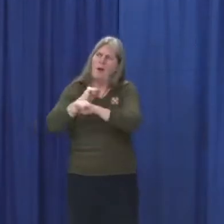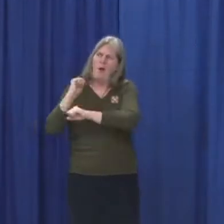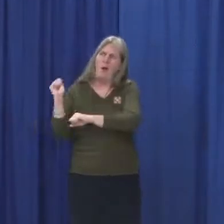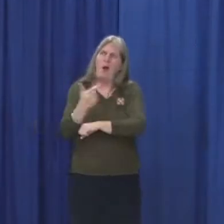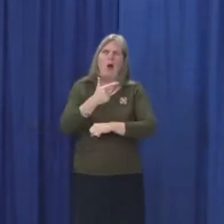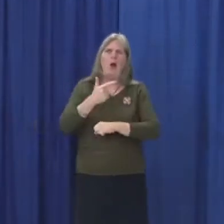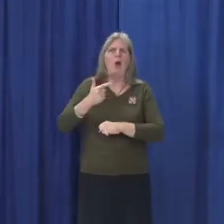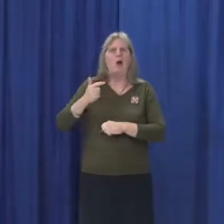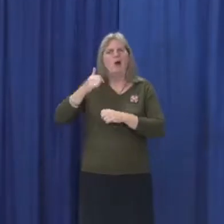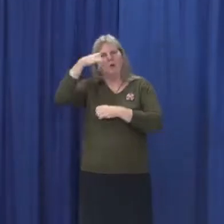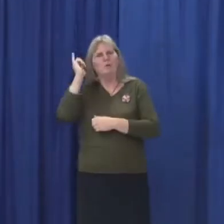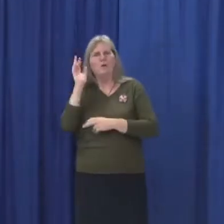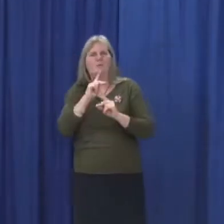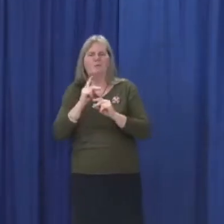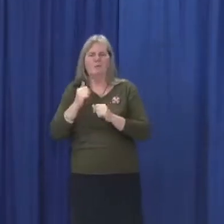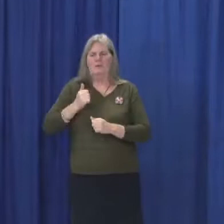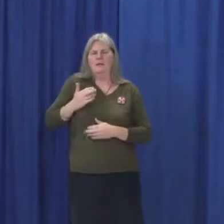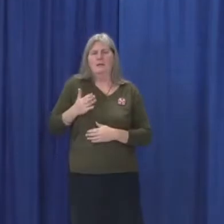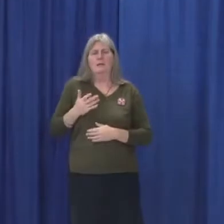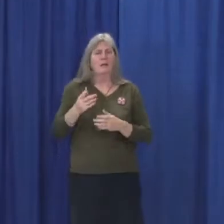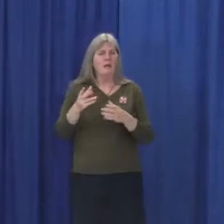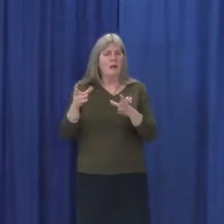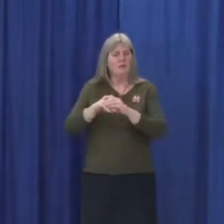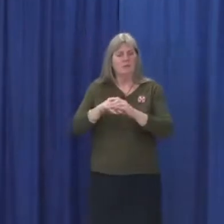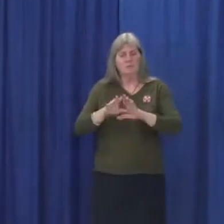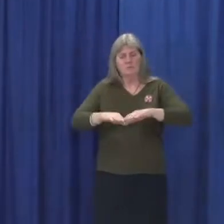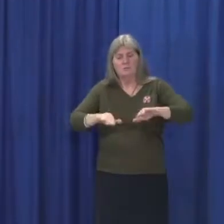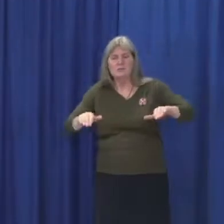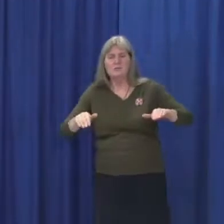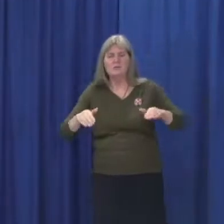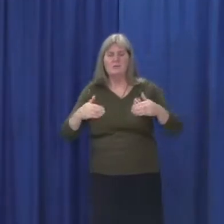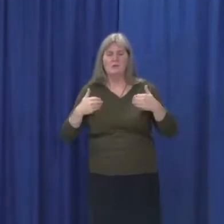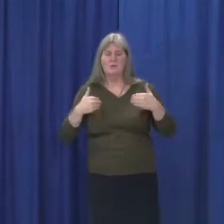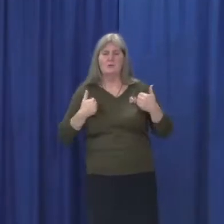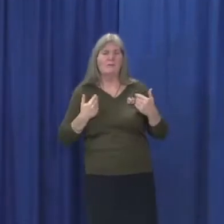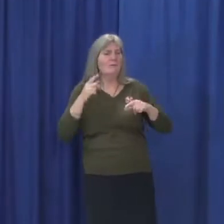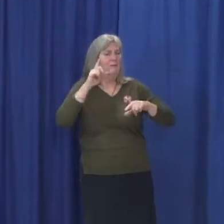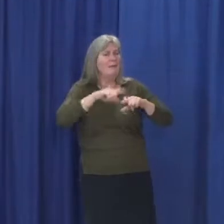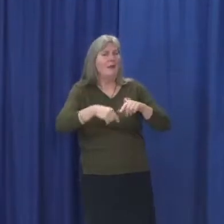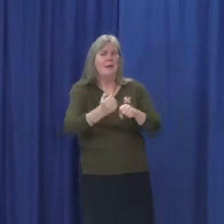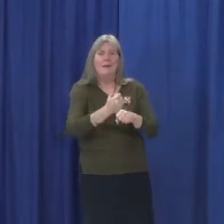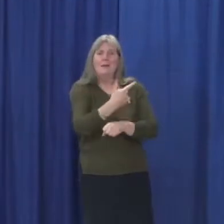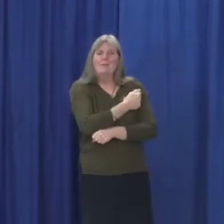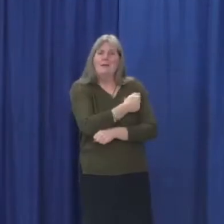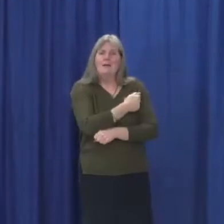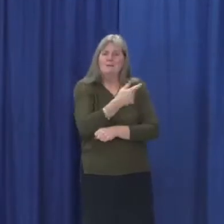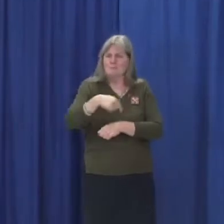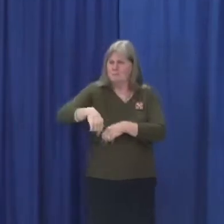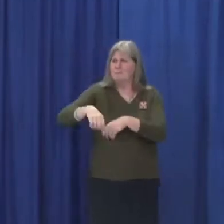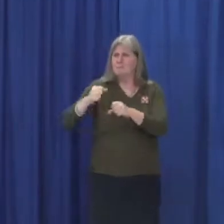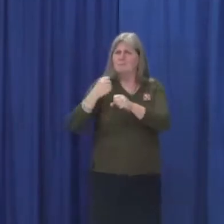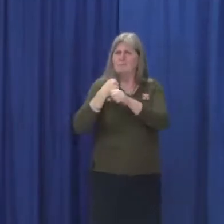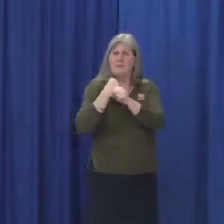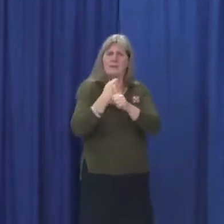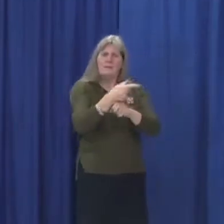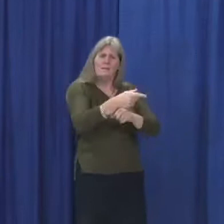Protecting all Yukoners and all Canadians including our children and youth that are not eligible.